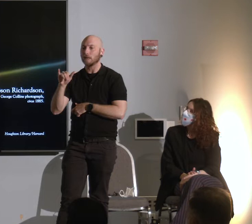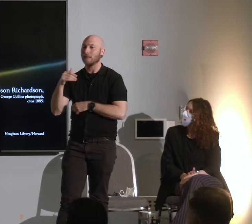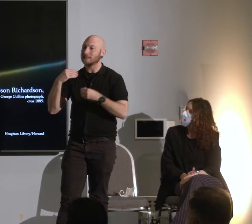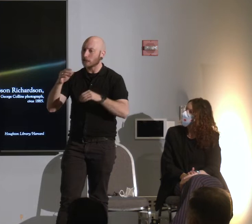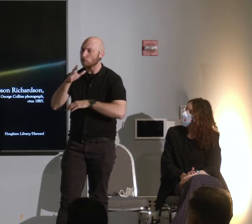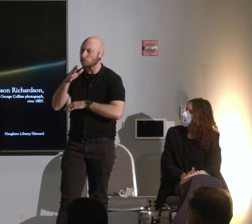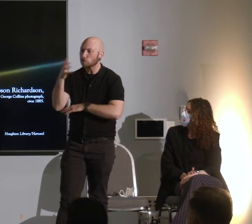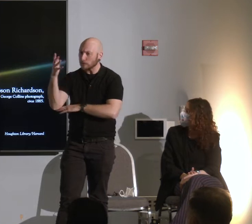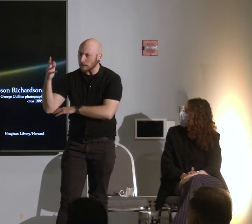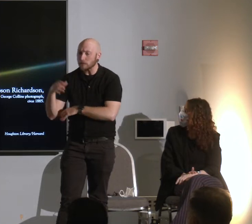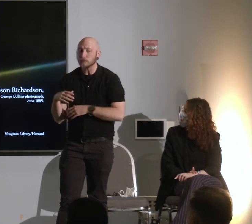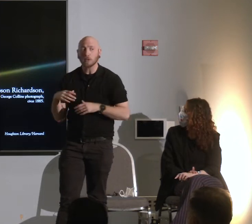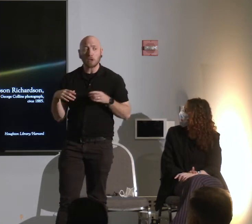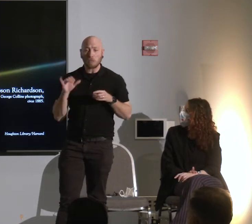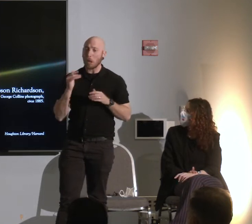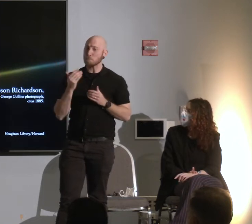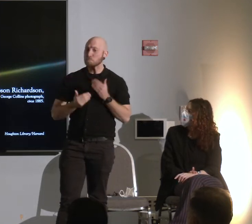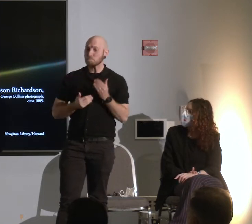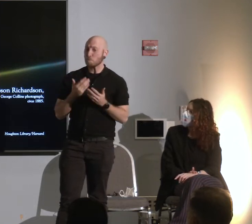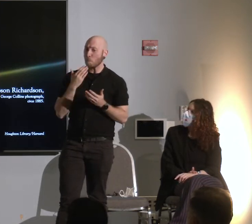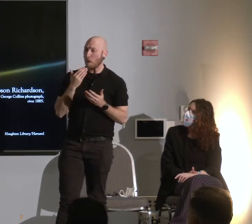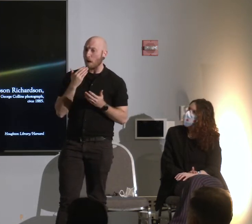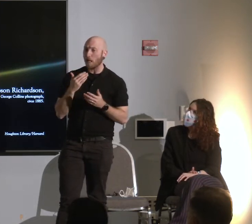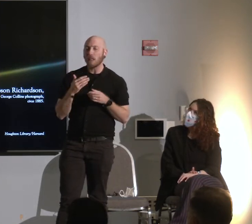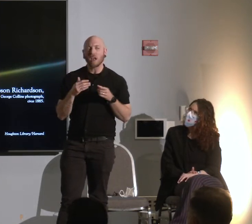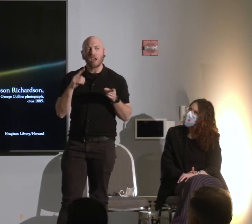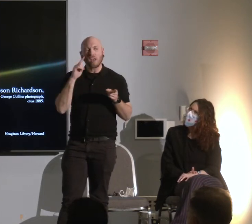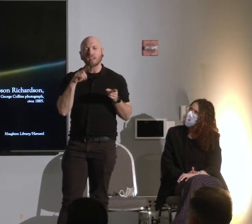along well enough, but I think he discovered that, well,